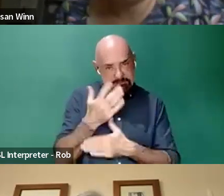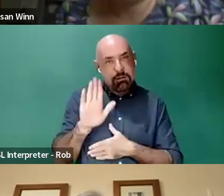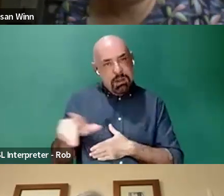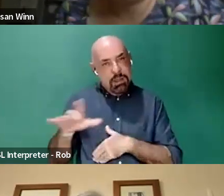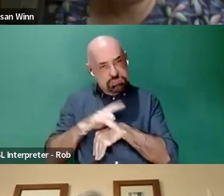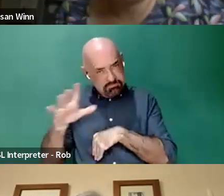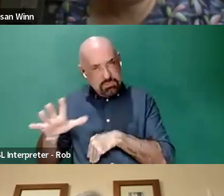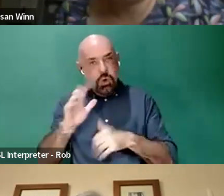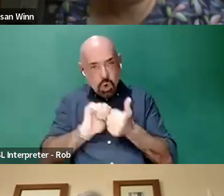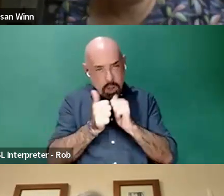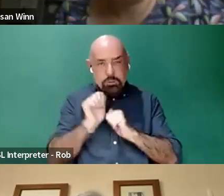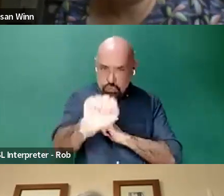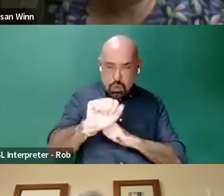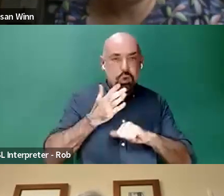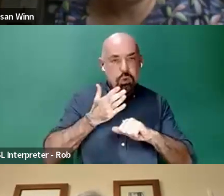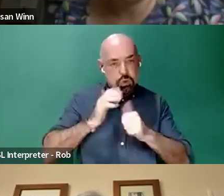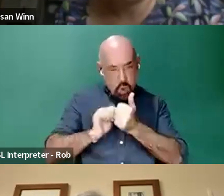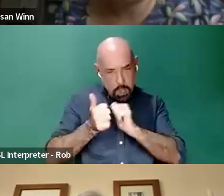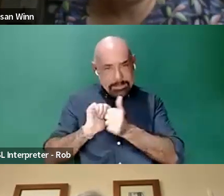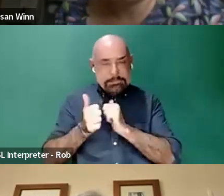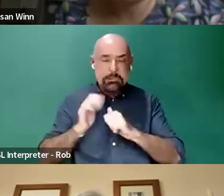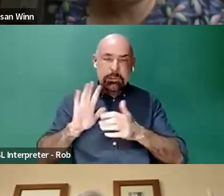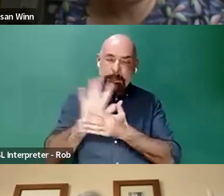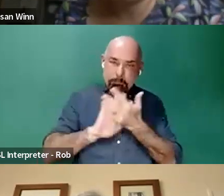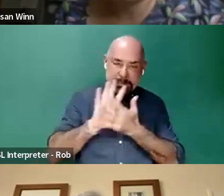your colleagues, and it's going to be for colleagues.